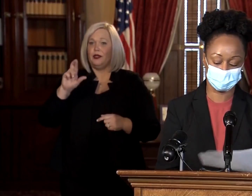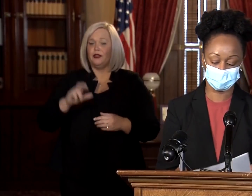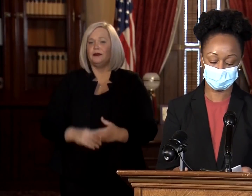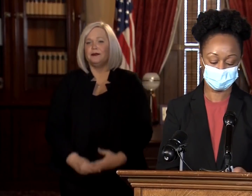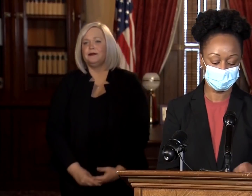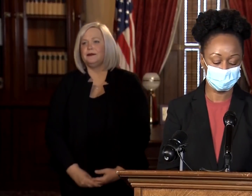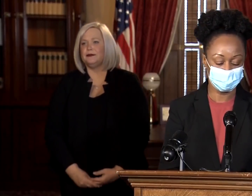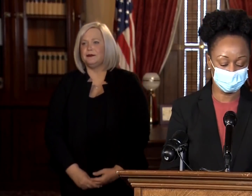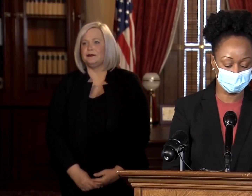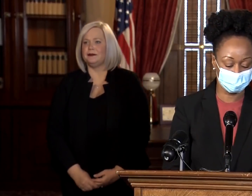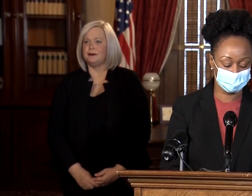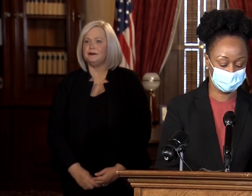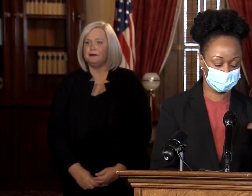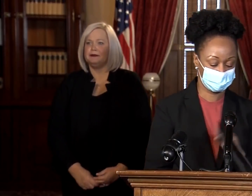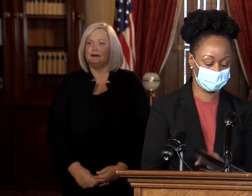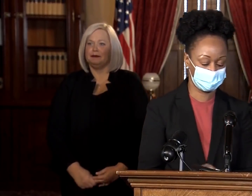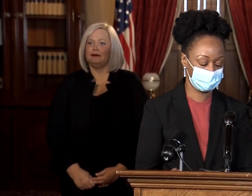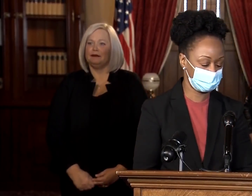pandemic to an end. With that, I’ll turn it back